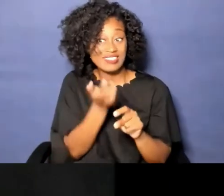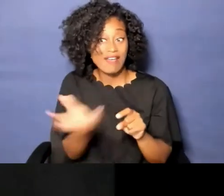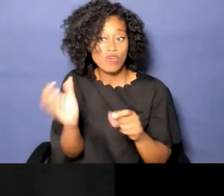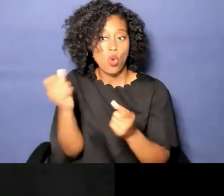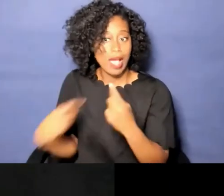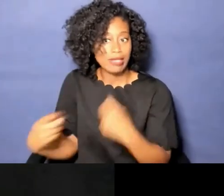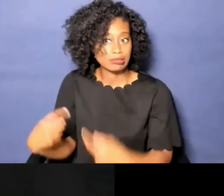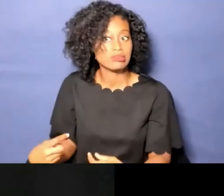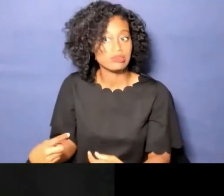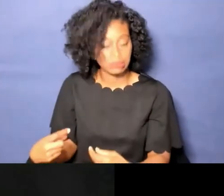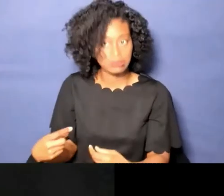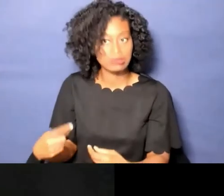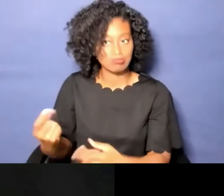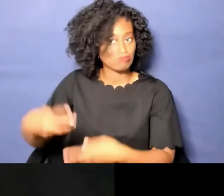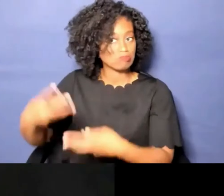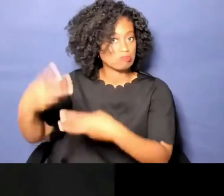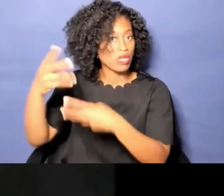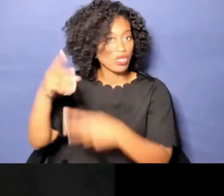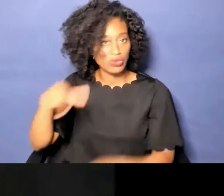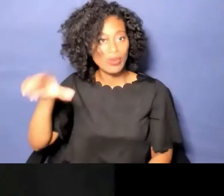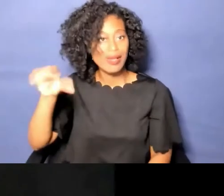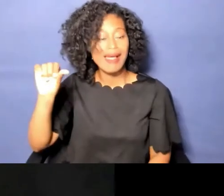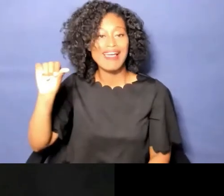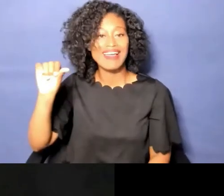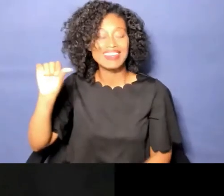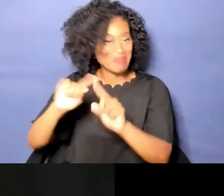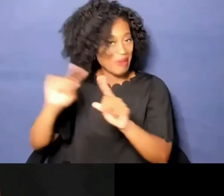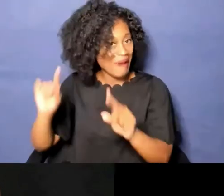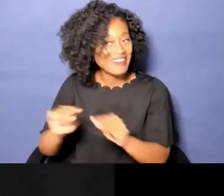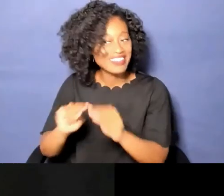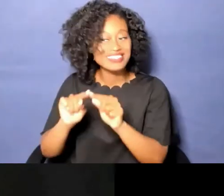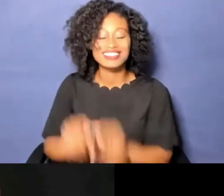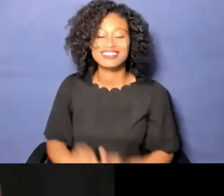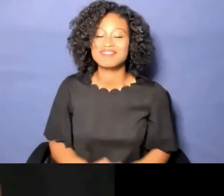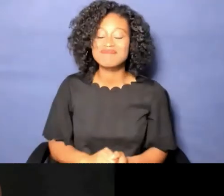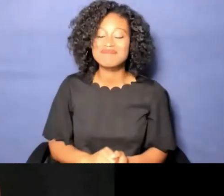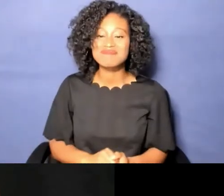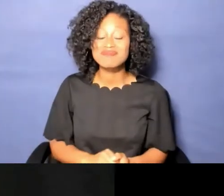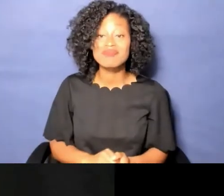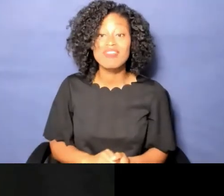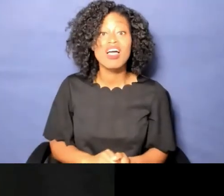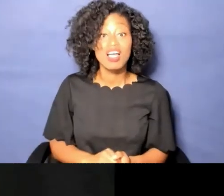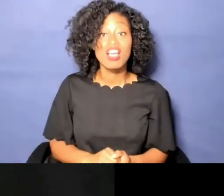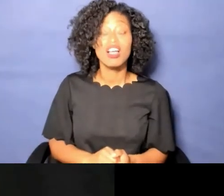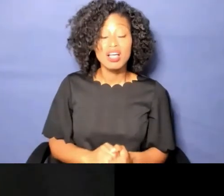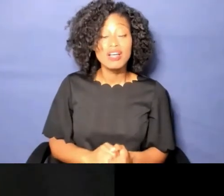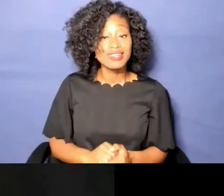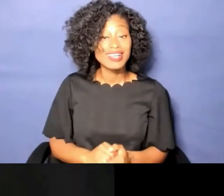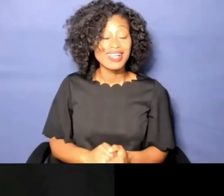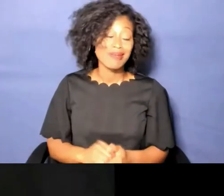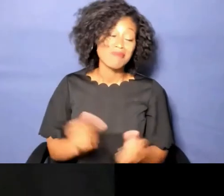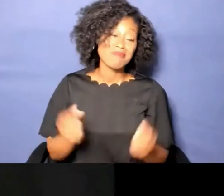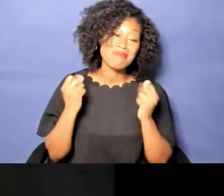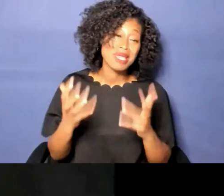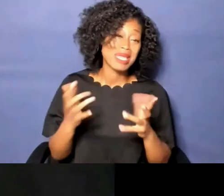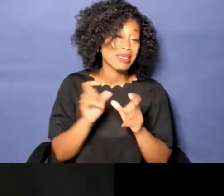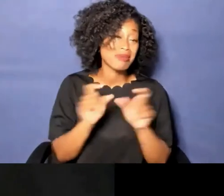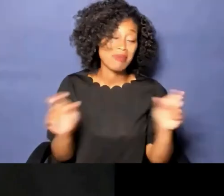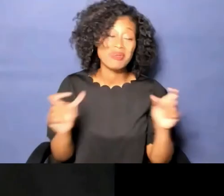in I just want to thank you, Professor Hurtado, for everything that you gave us, for